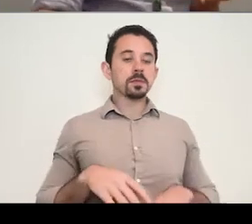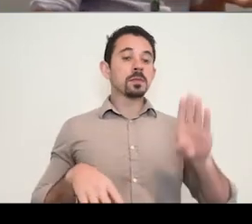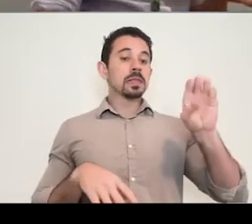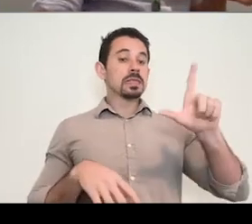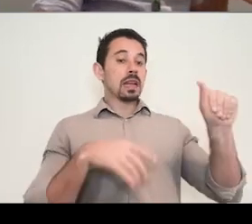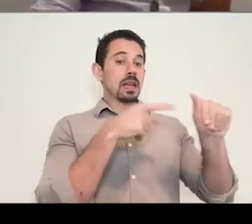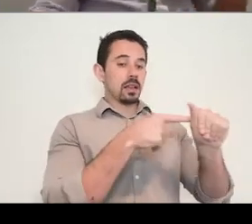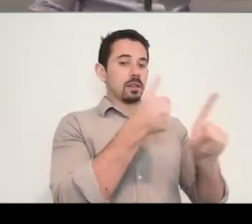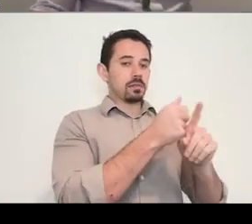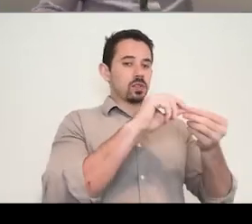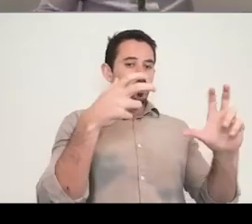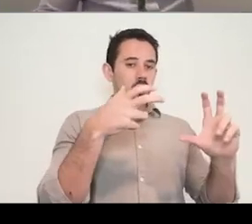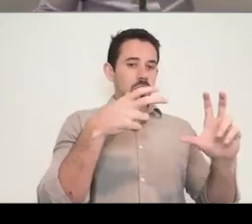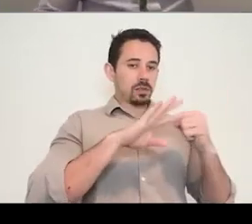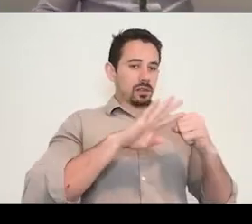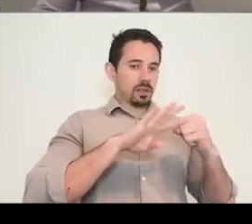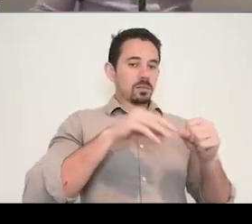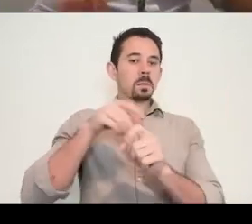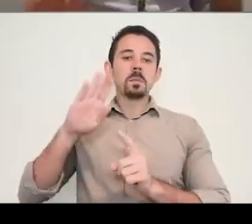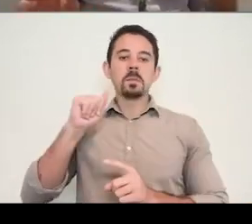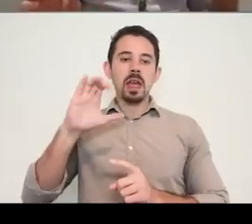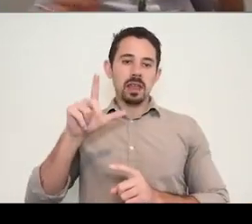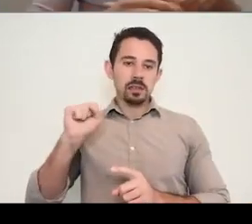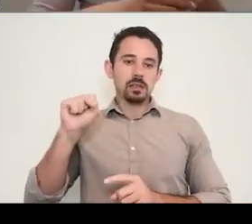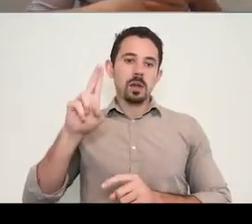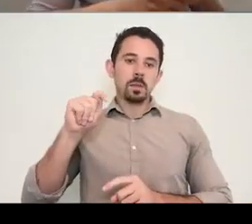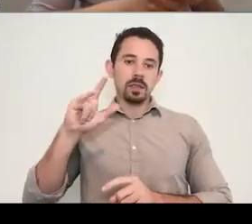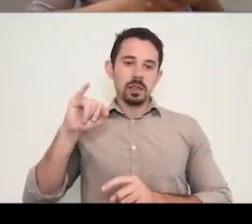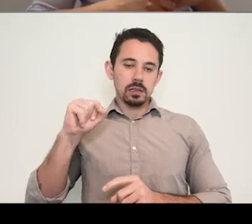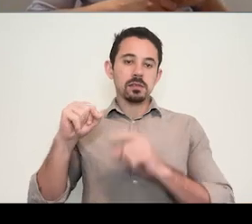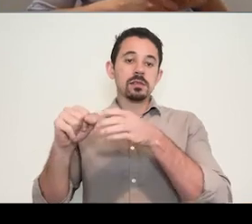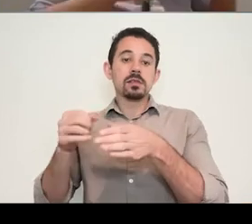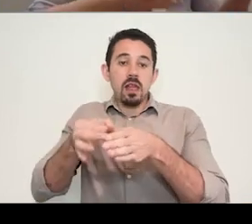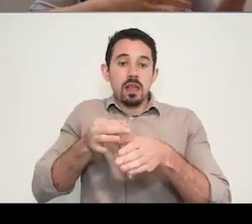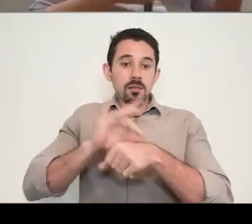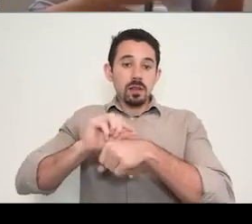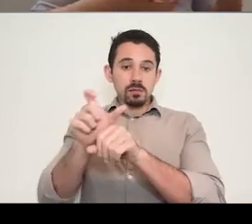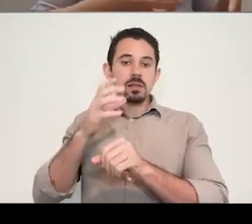Now the interesting thing with this phenotype is that I noticed it looked similar to when BslA is